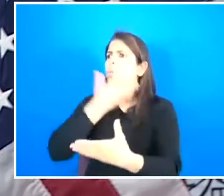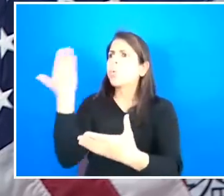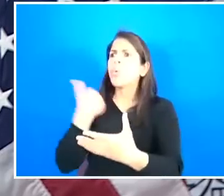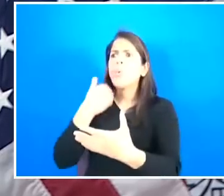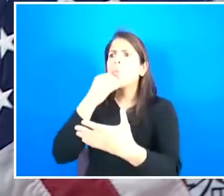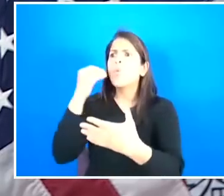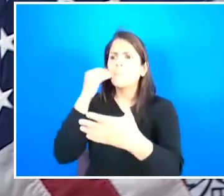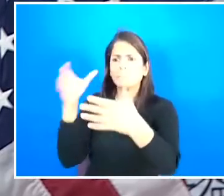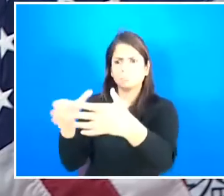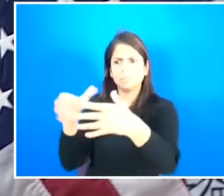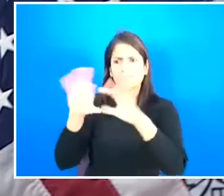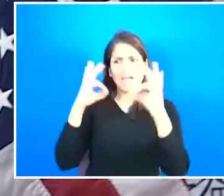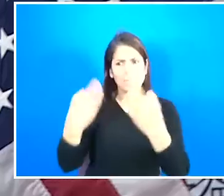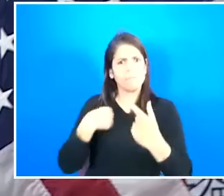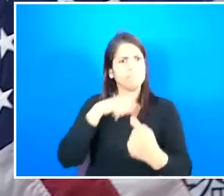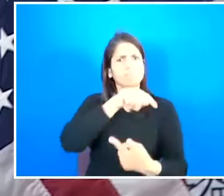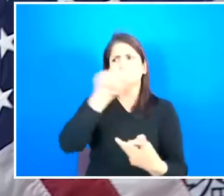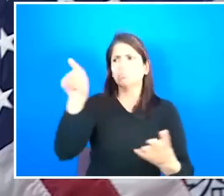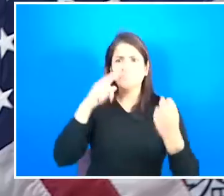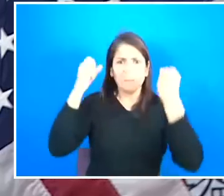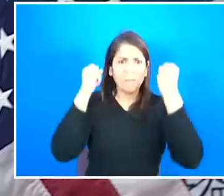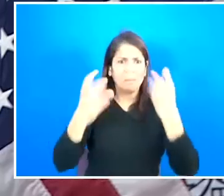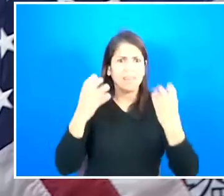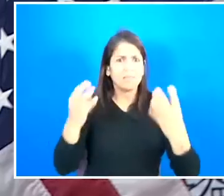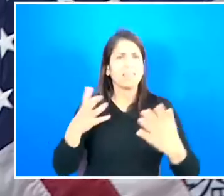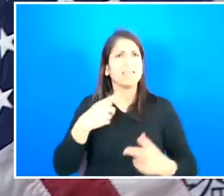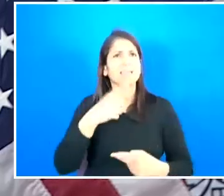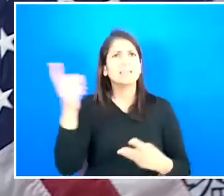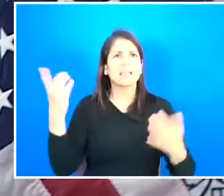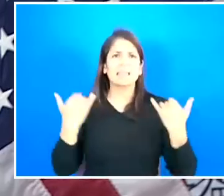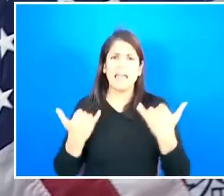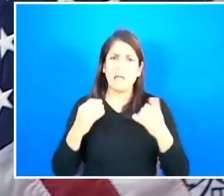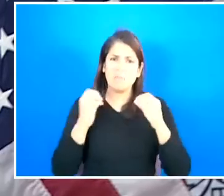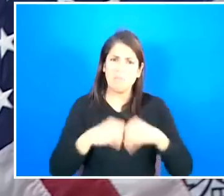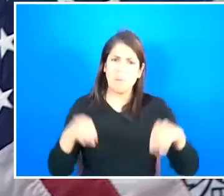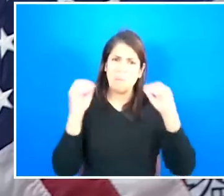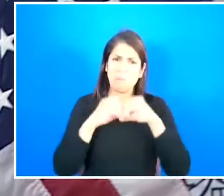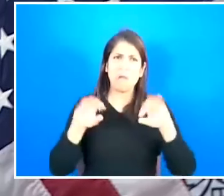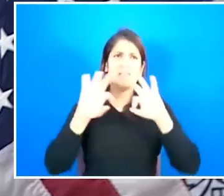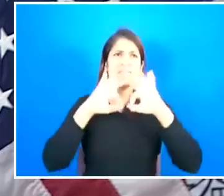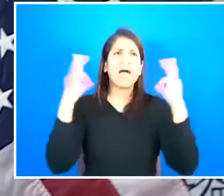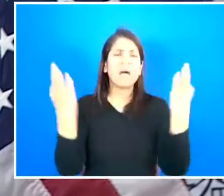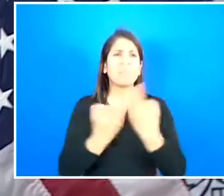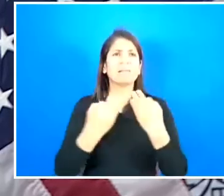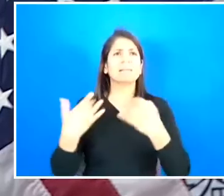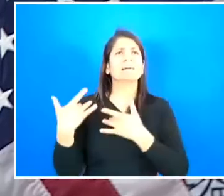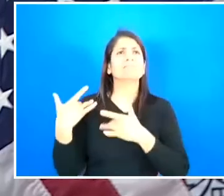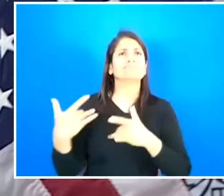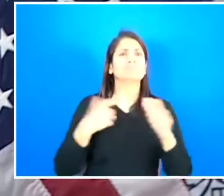SUBSTANCE ABU SE BUT ECONOMIC PROBLEMS END UP IN SHELTER. THE MORE AFFORDABLE HOUSING WE BUILD THE MORE YOU CAN